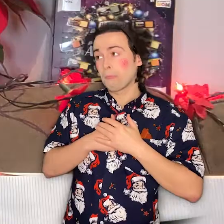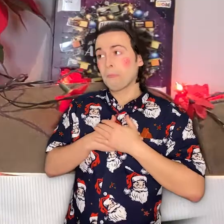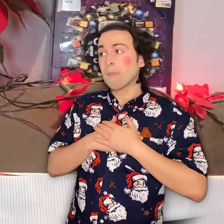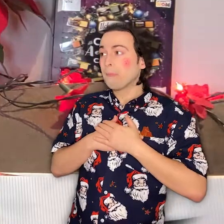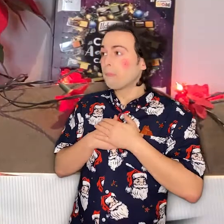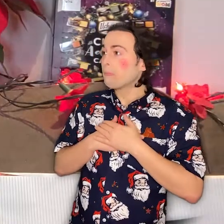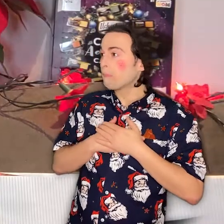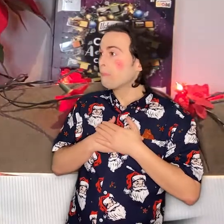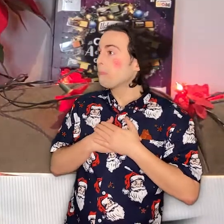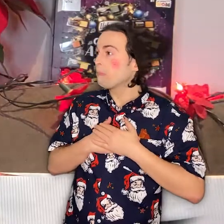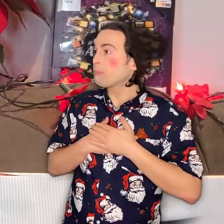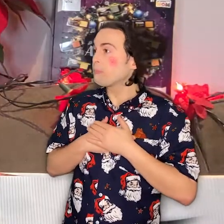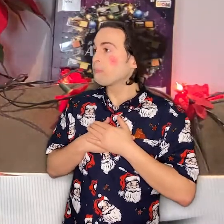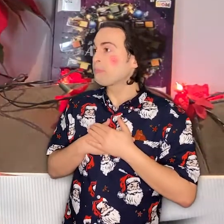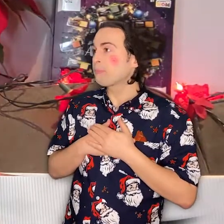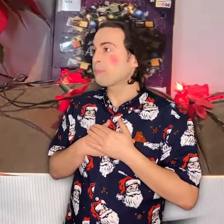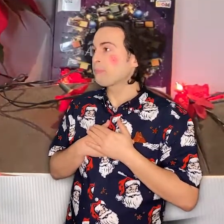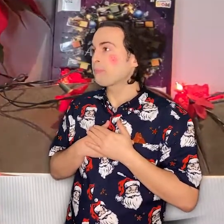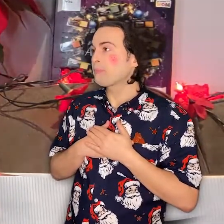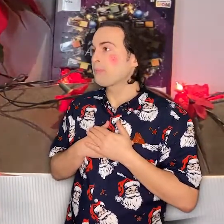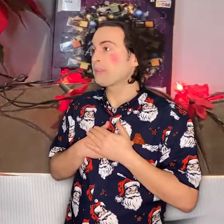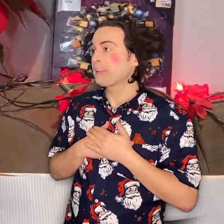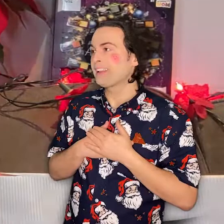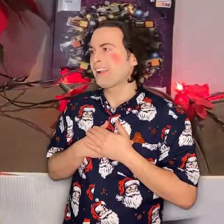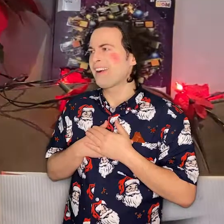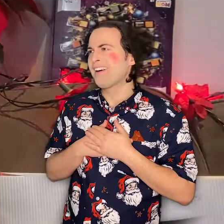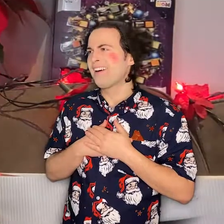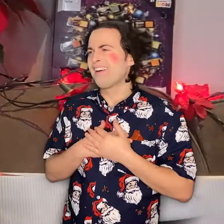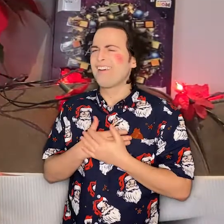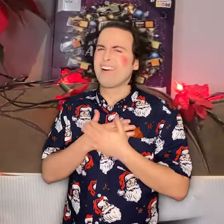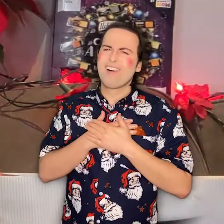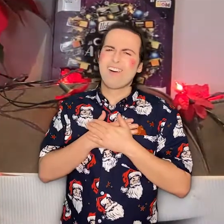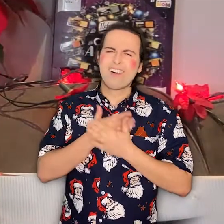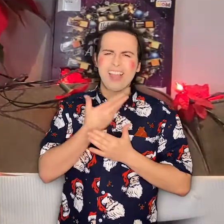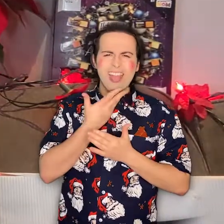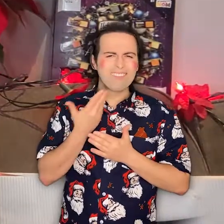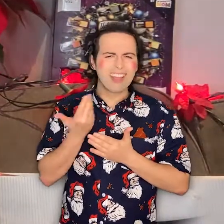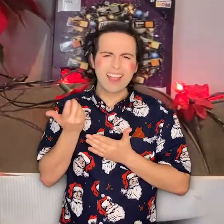Carina - With skills like those Cyndi the Michelin man will be banging your door down to give you stars